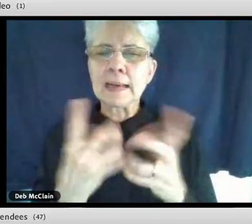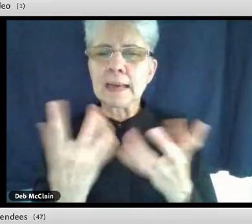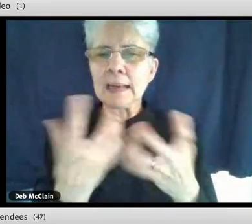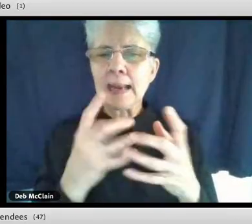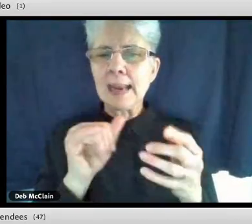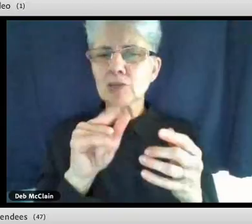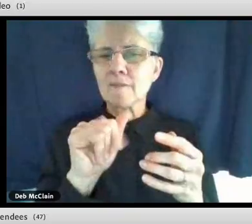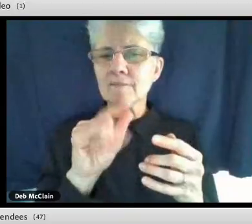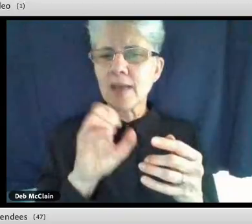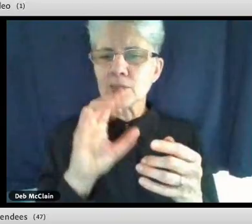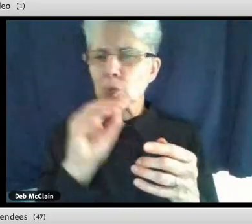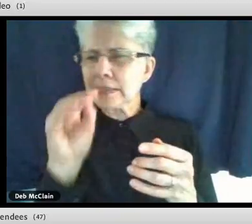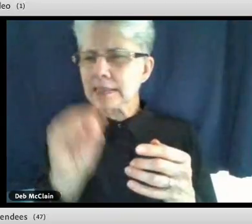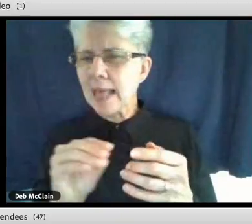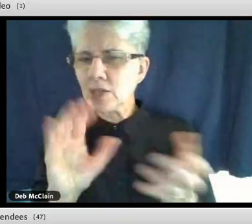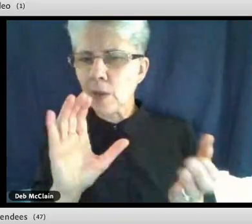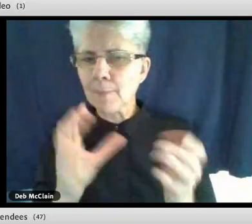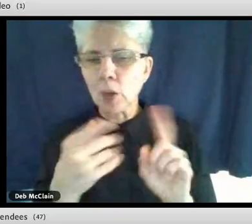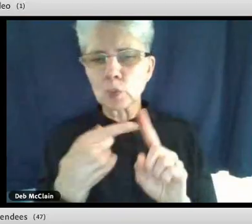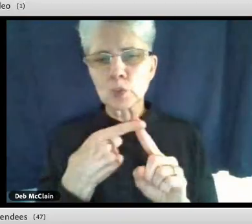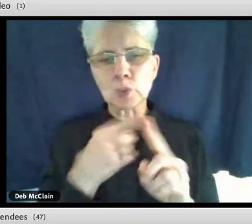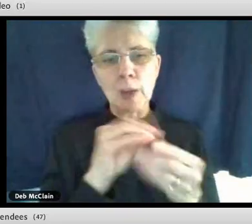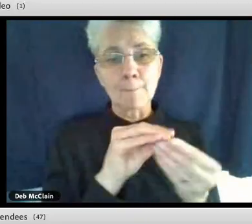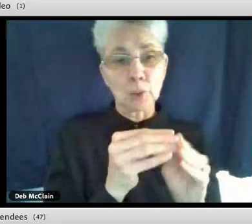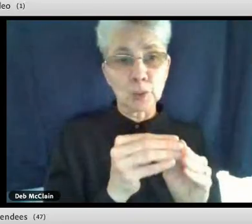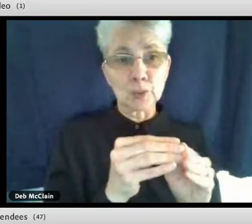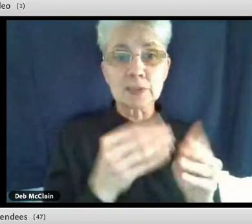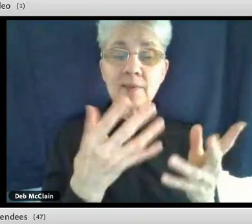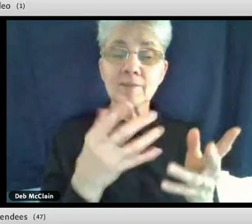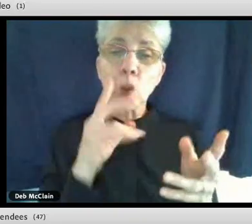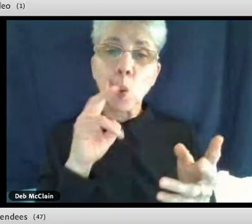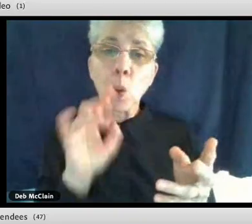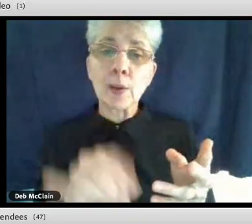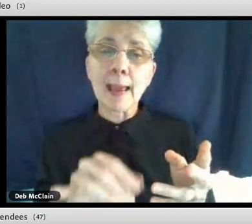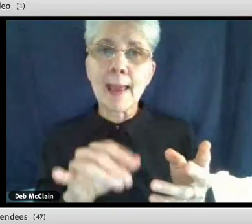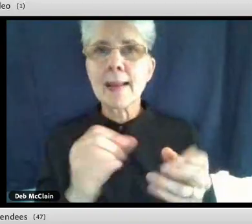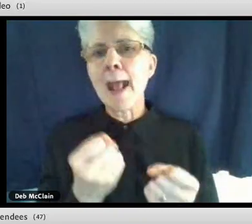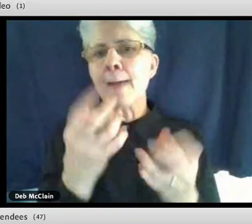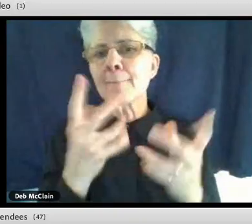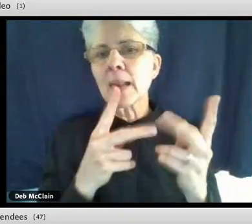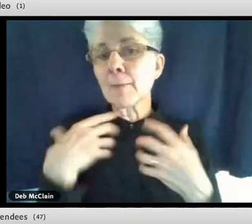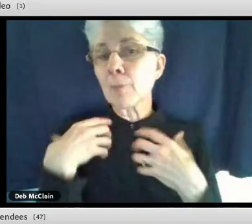if you look at percentages as opposed to numbers, if you look at the amount of people recovered